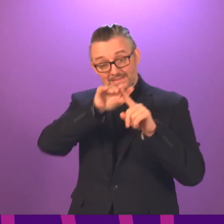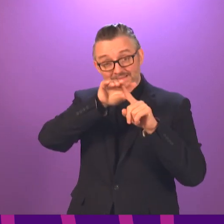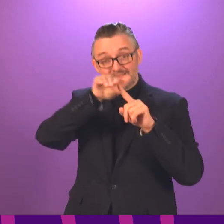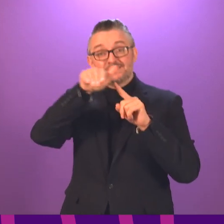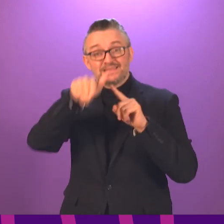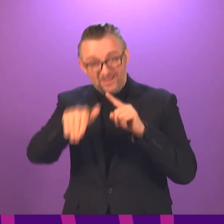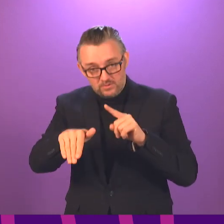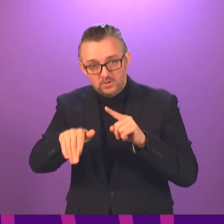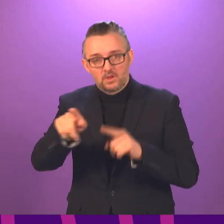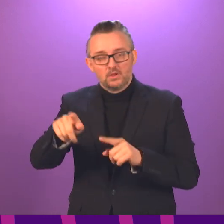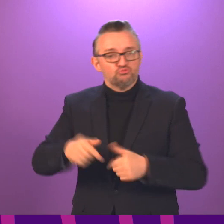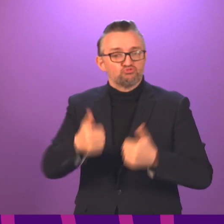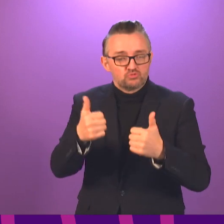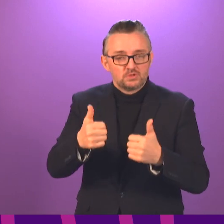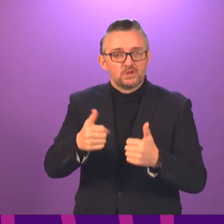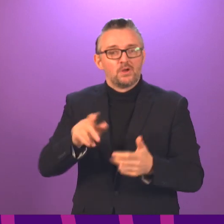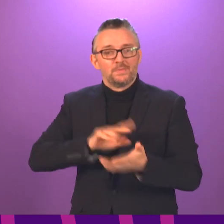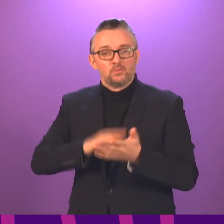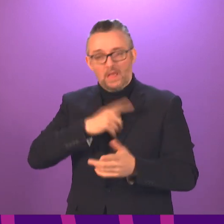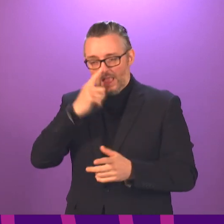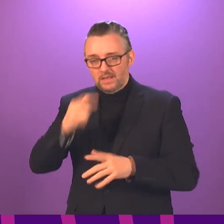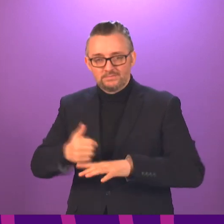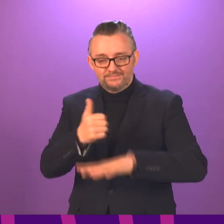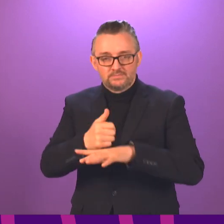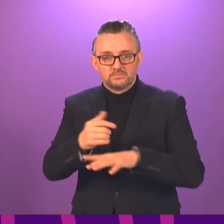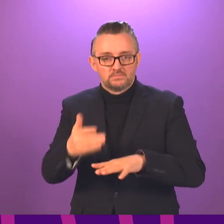more things that we can do, earlier than we previously anticipated. That is the way we